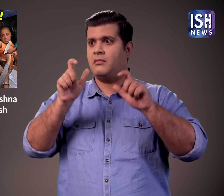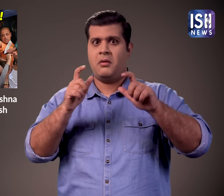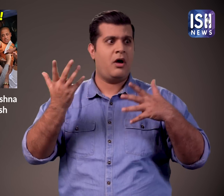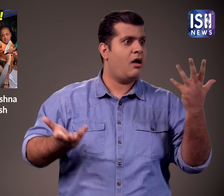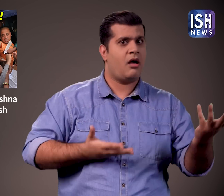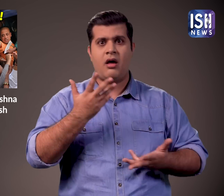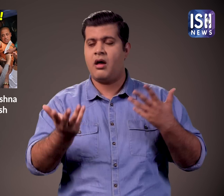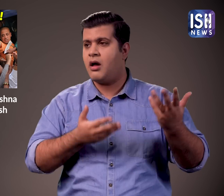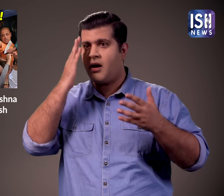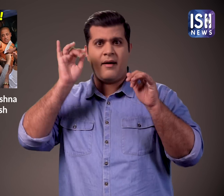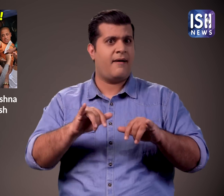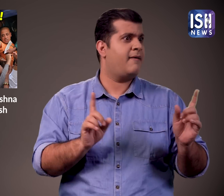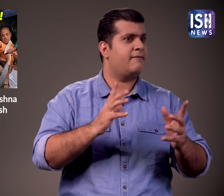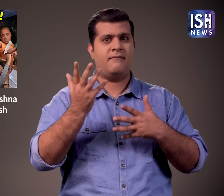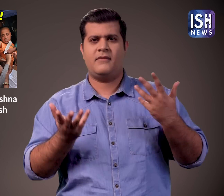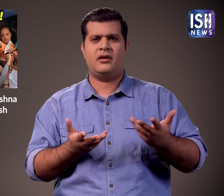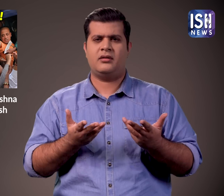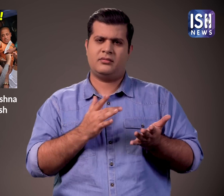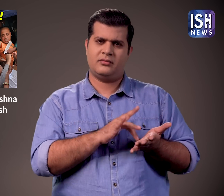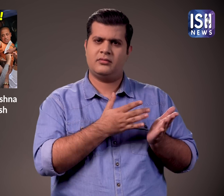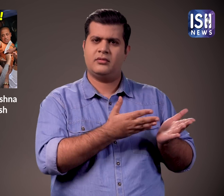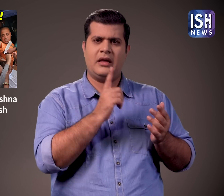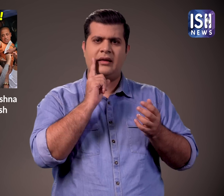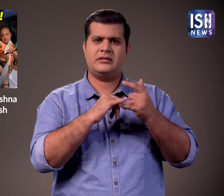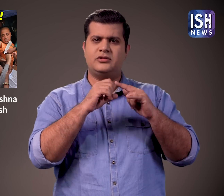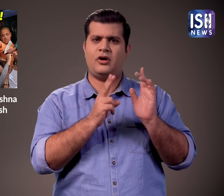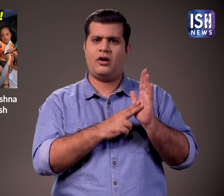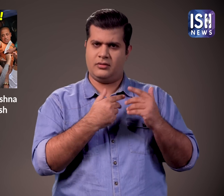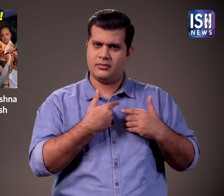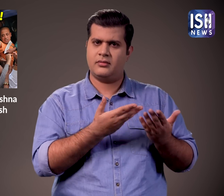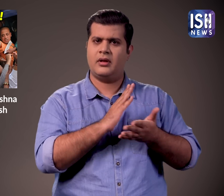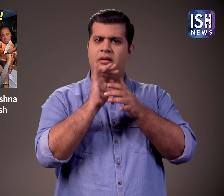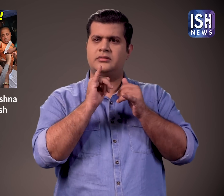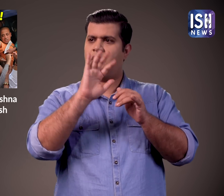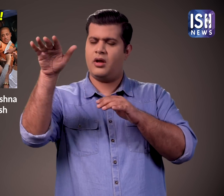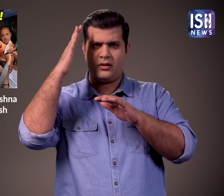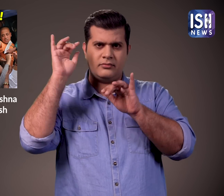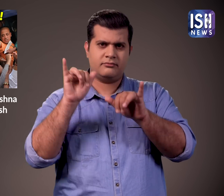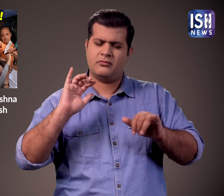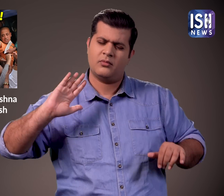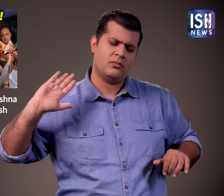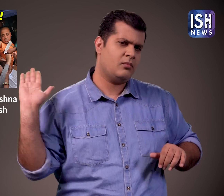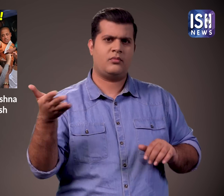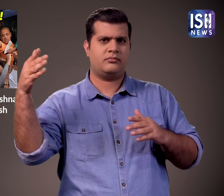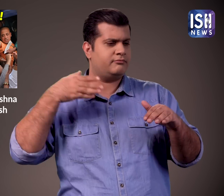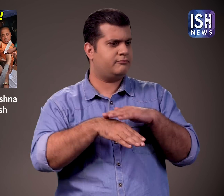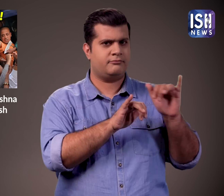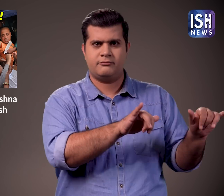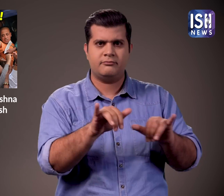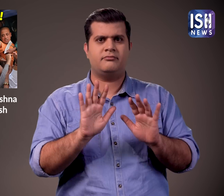People had nowhere to go and ultimately took shelter in the ISKCON temple.